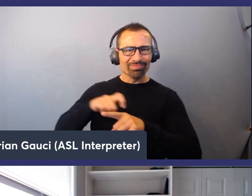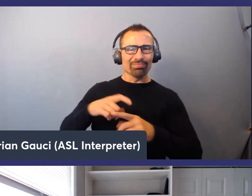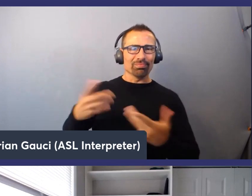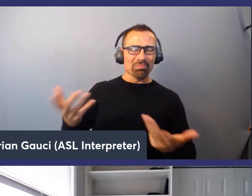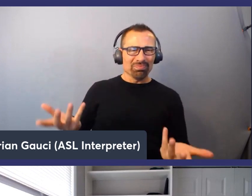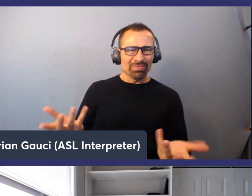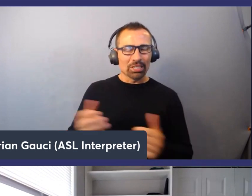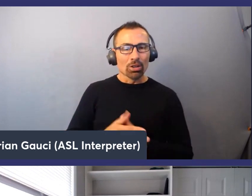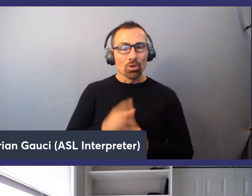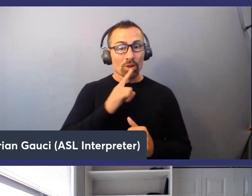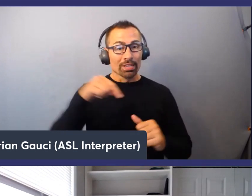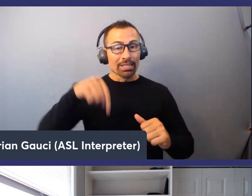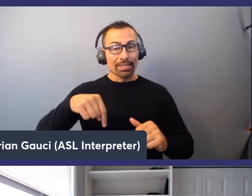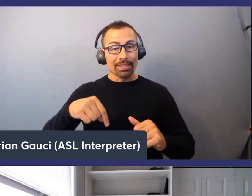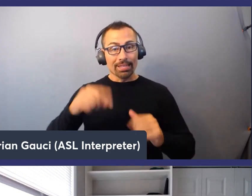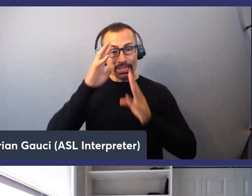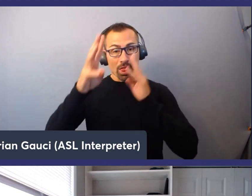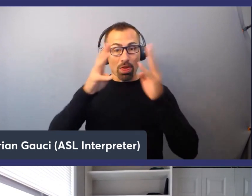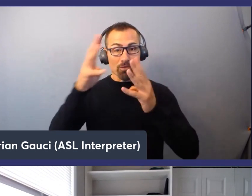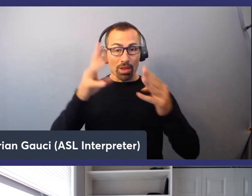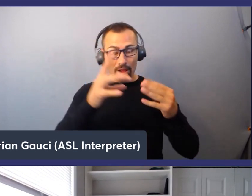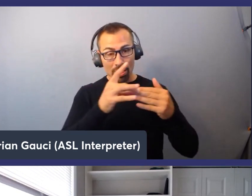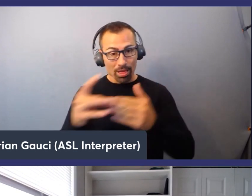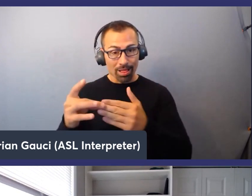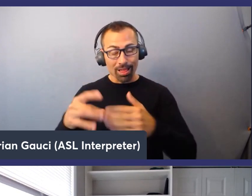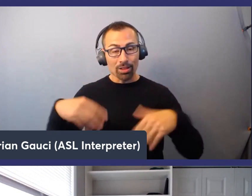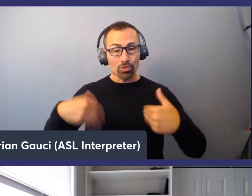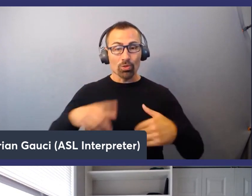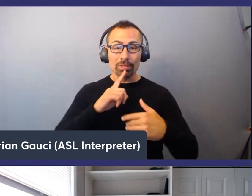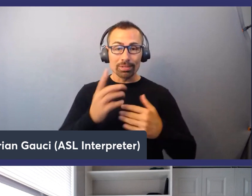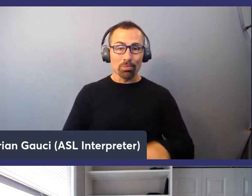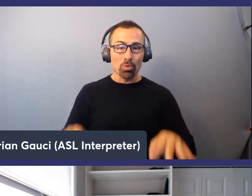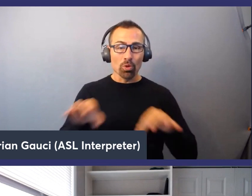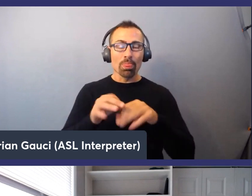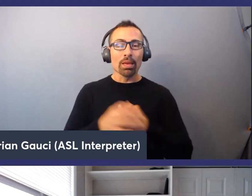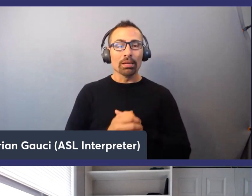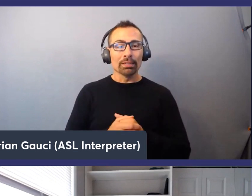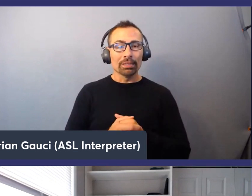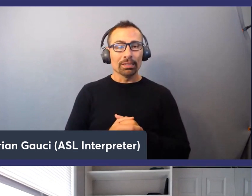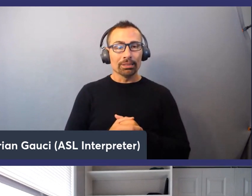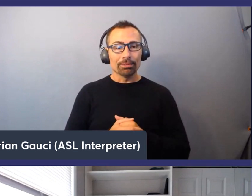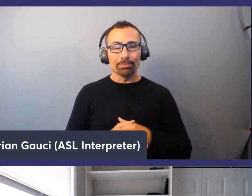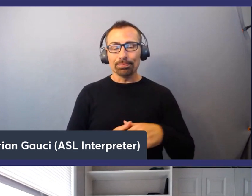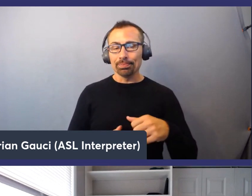So at the risk of putting you on the spot, I might put you on the spot a little bit, but you've seen a lot of these implementations.